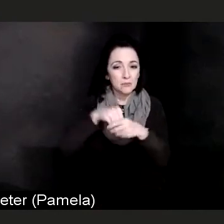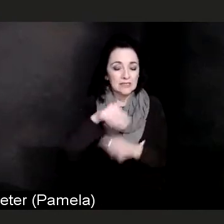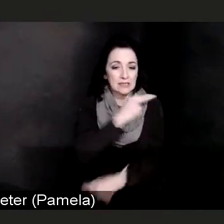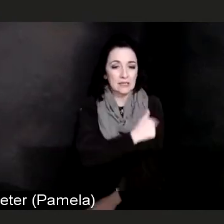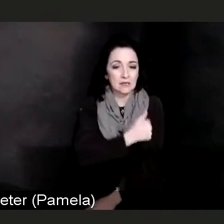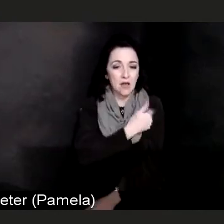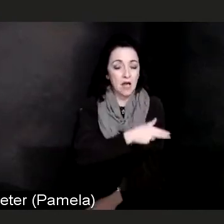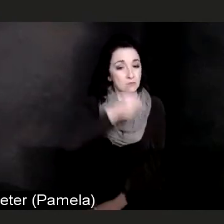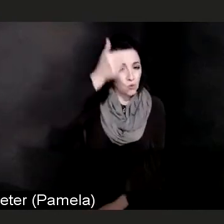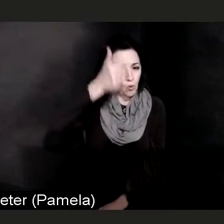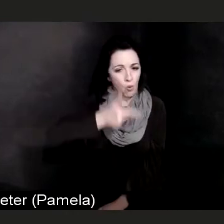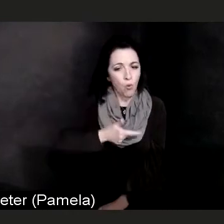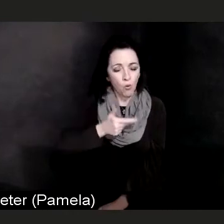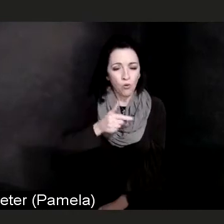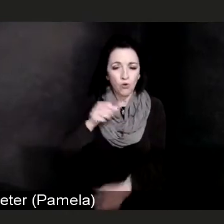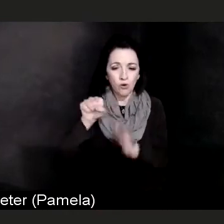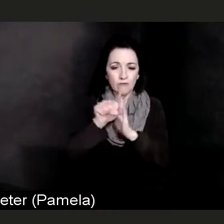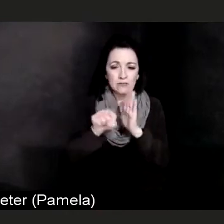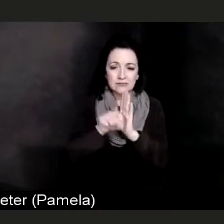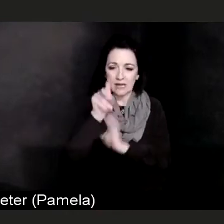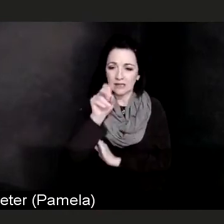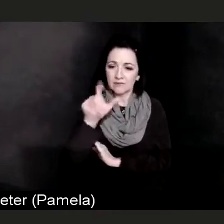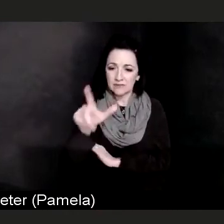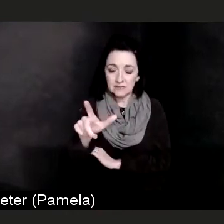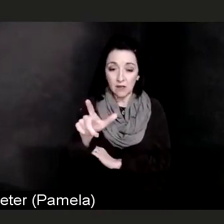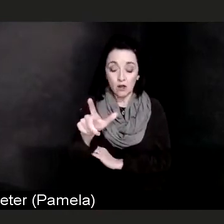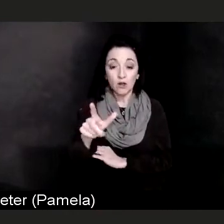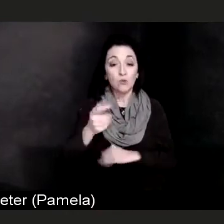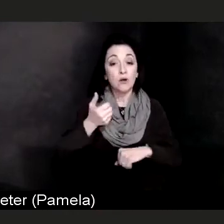because of COVID-19 or COVID-19 related issues.